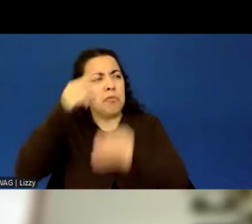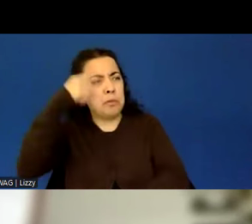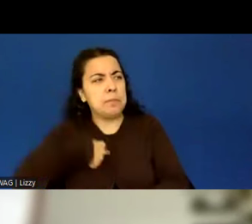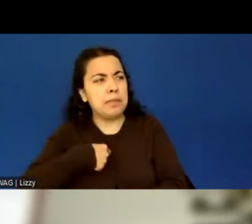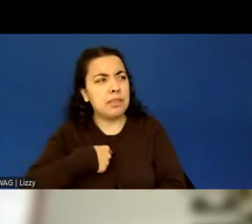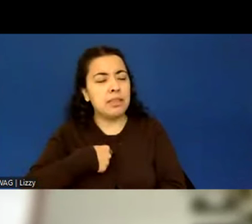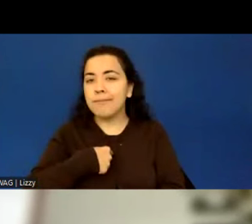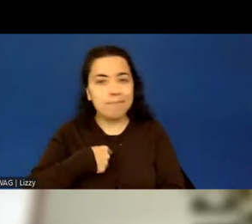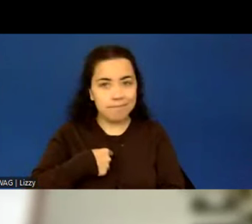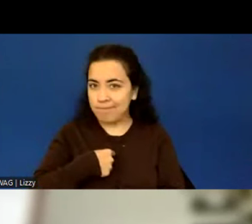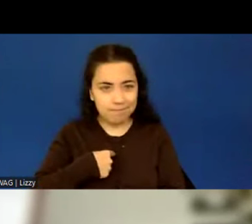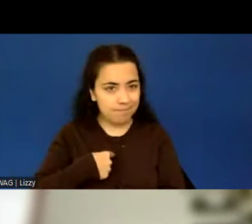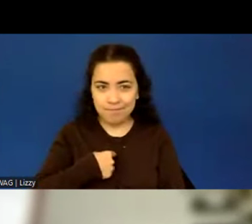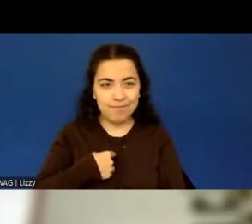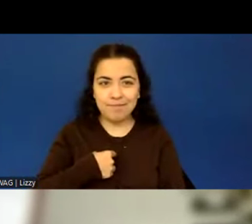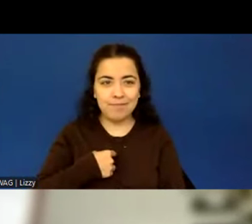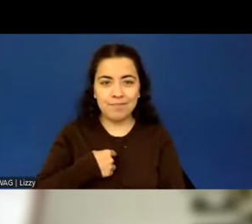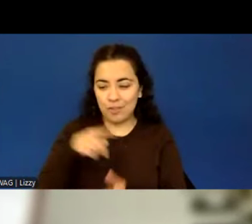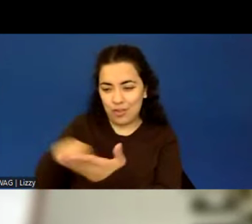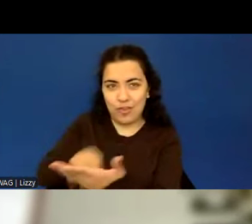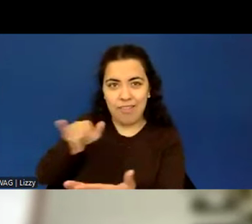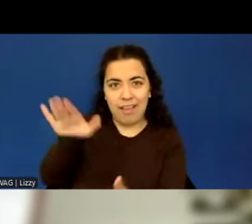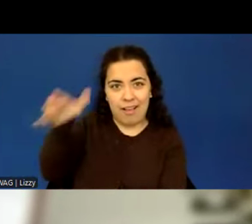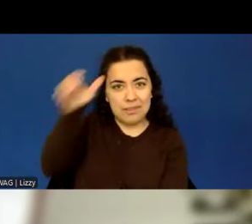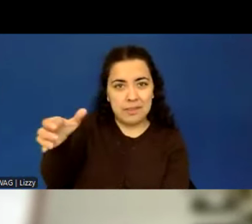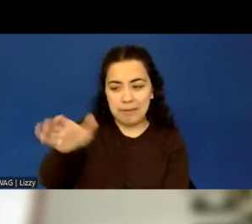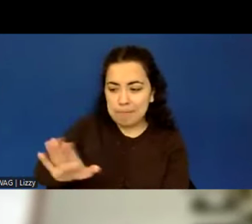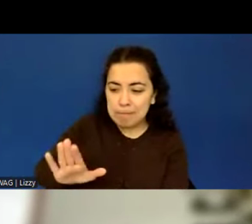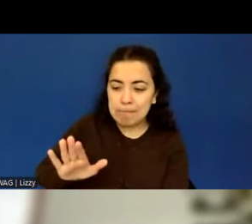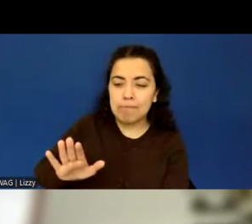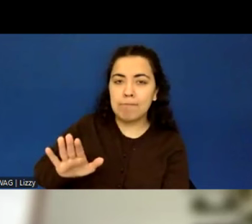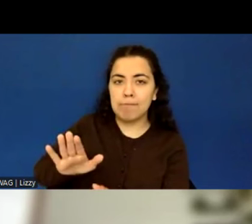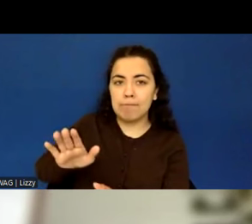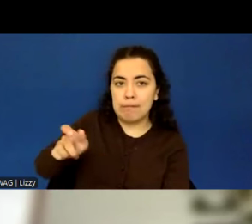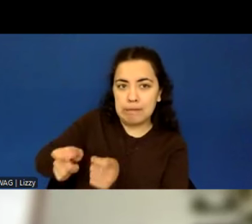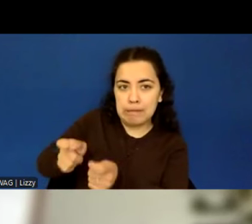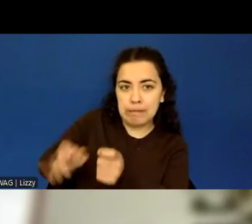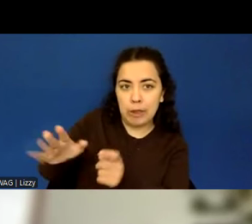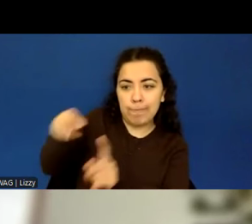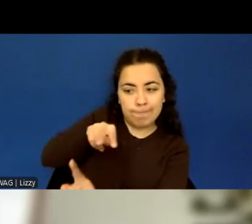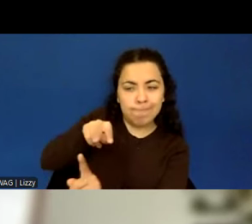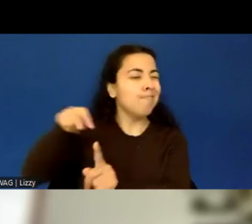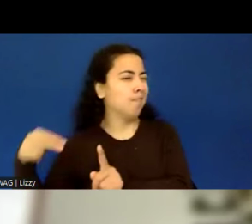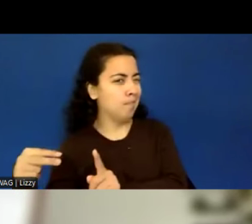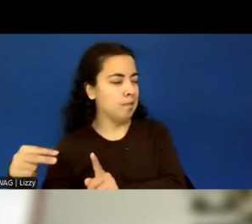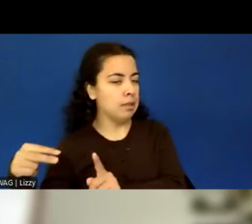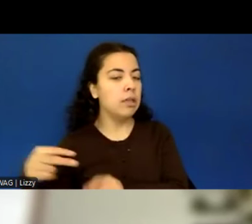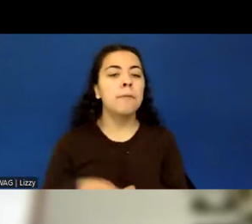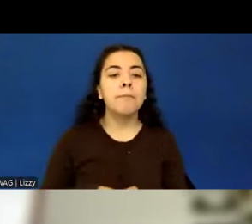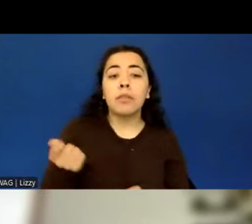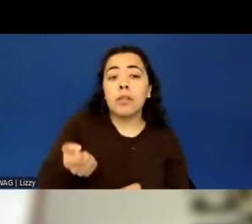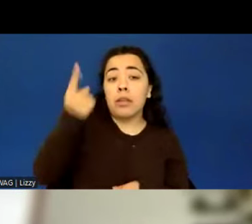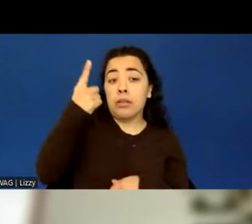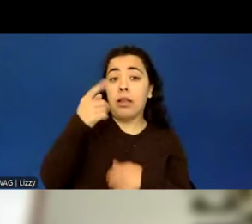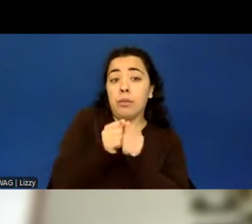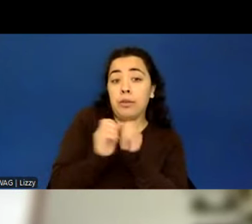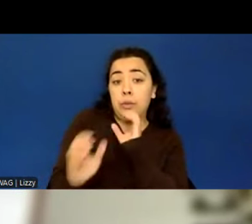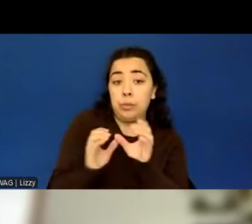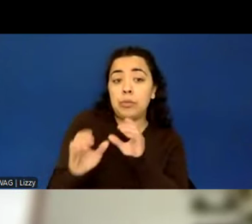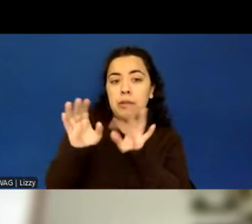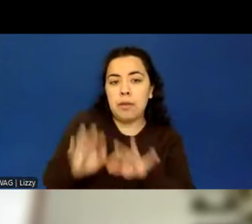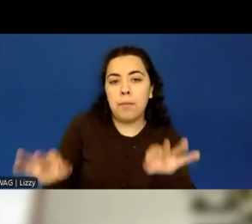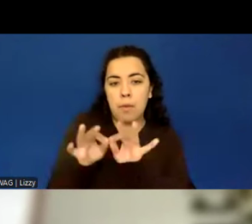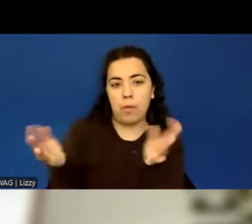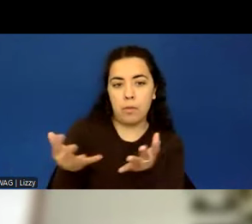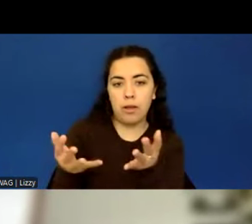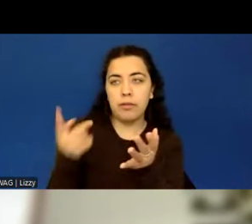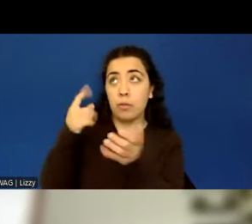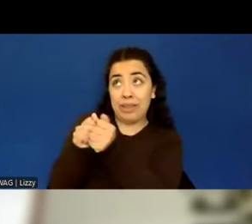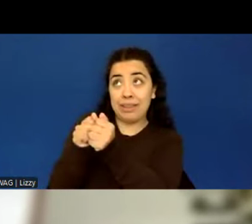And understanding the importance when it comes to the stakeholder communication that is not just